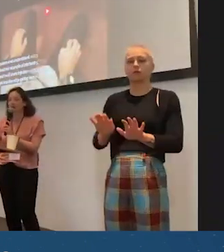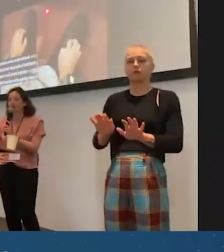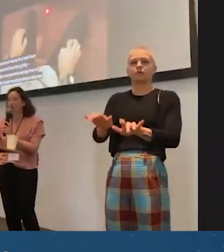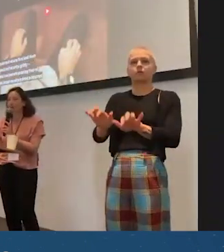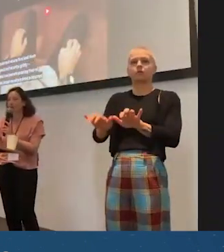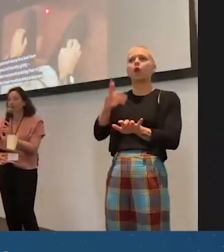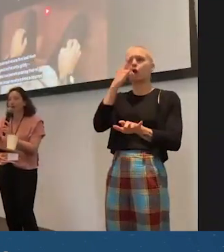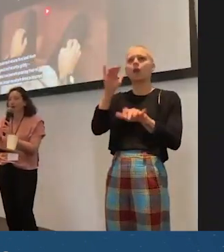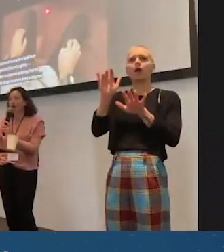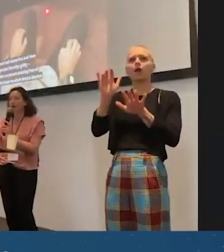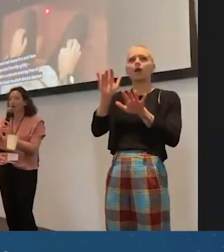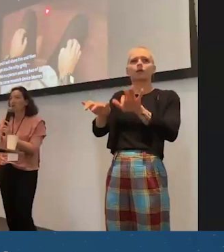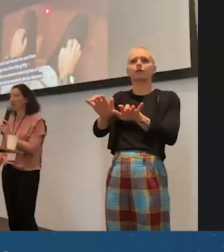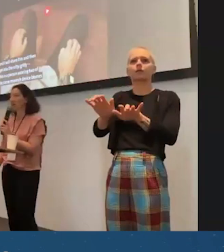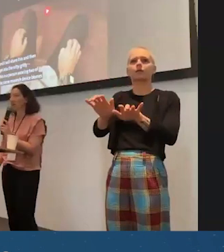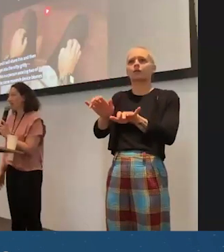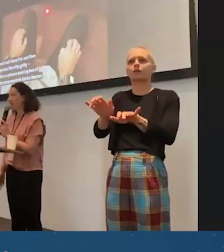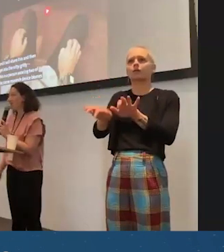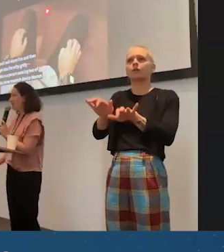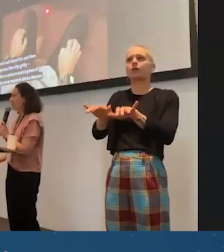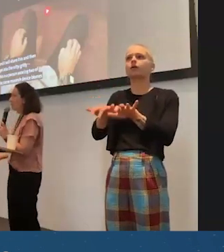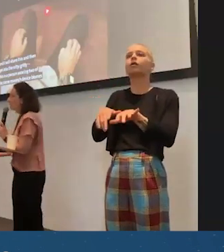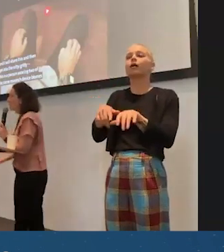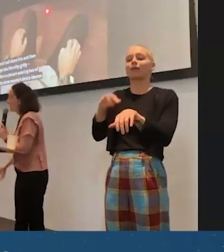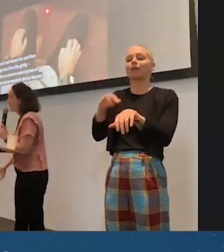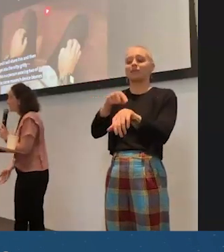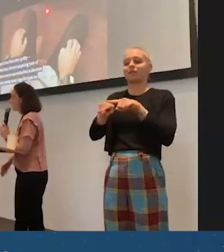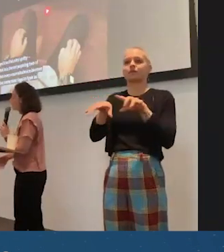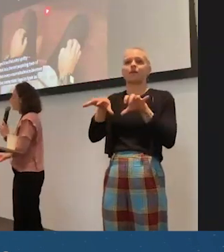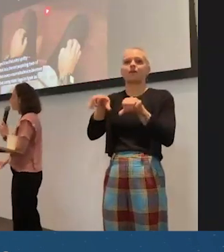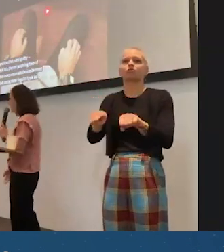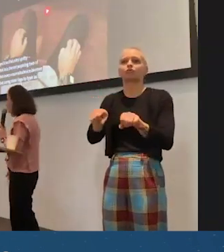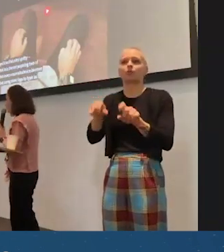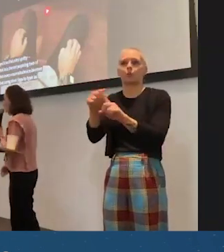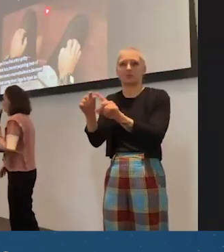keyboard to quickly enter text. But they're not at a desk. They don't have a keyboard.